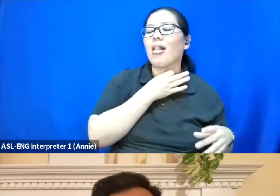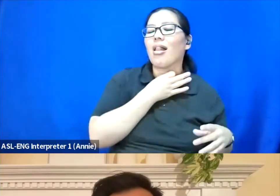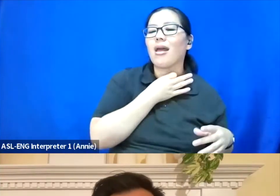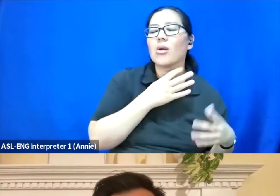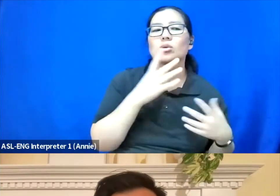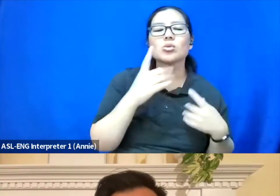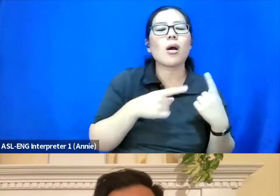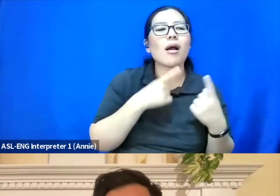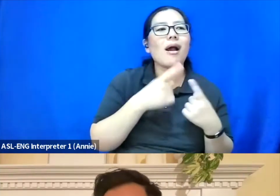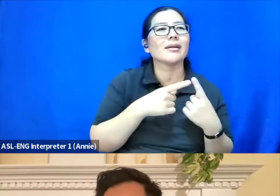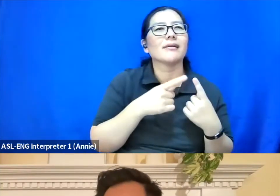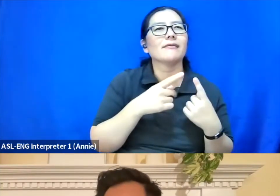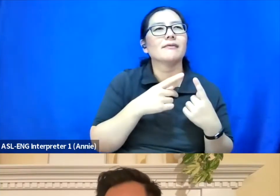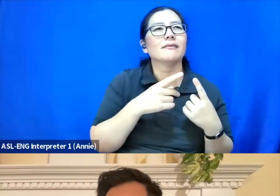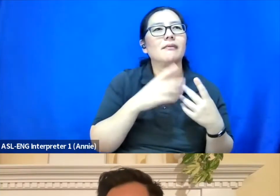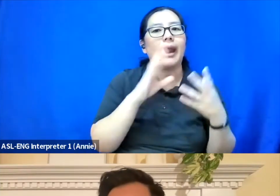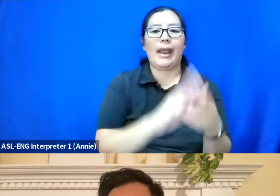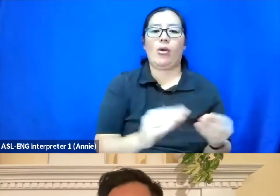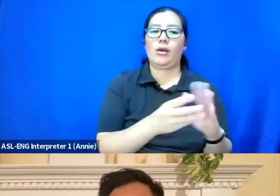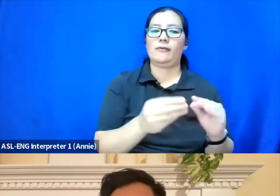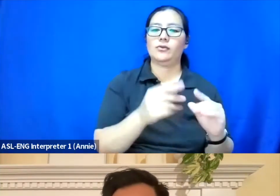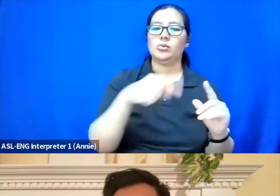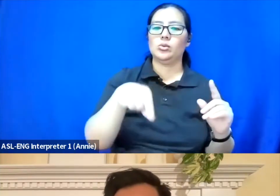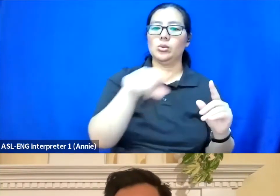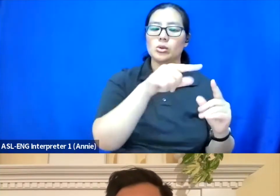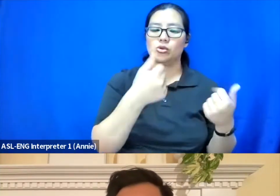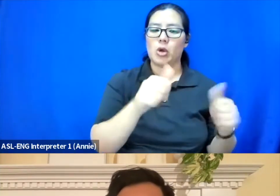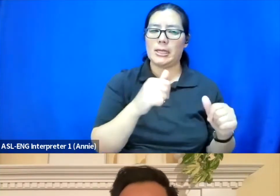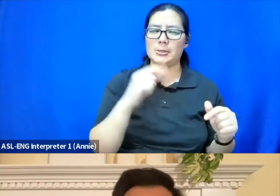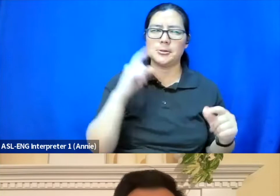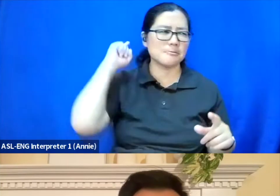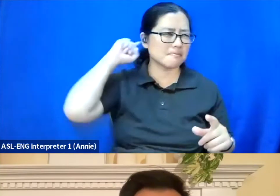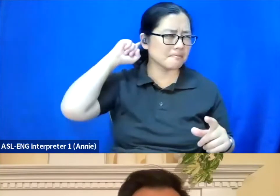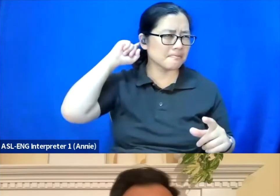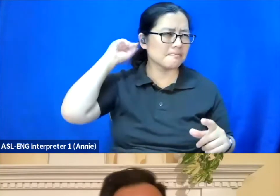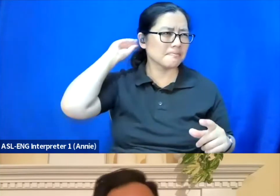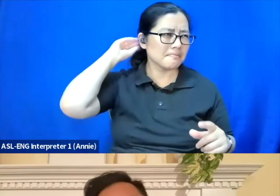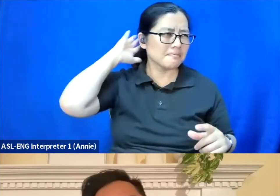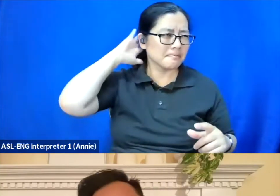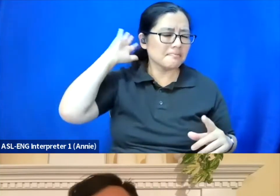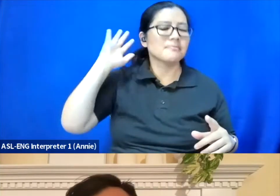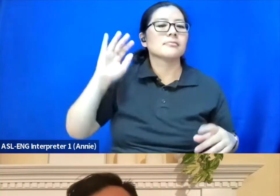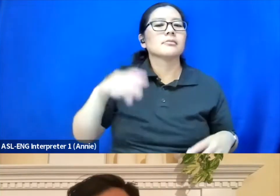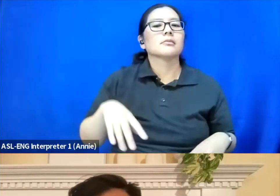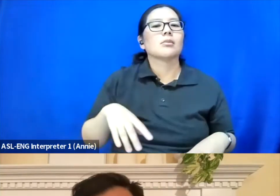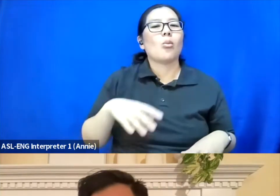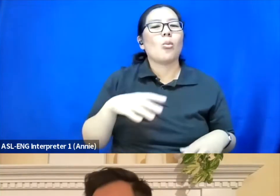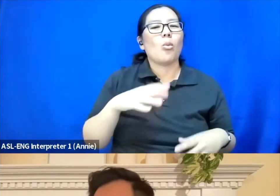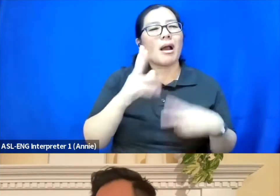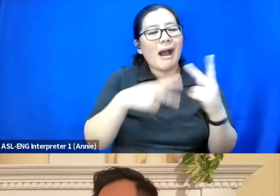So I try to include both the physical and mental aspects